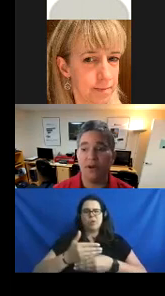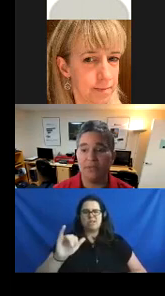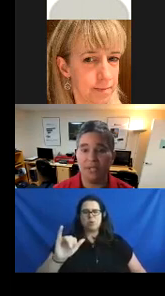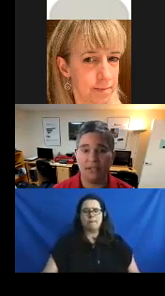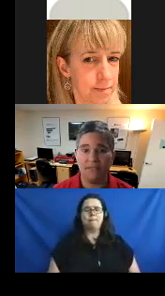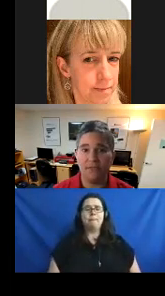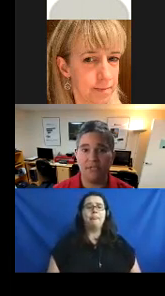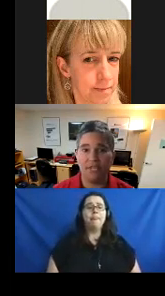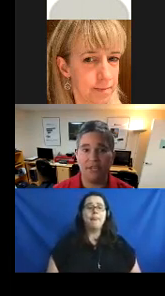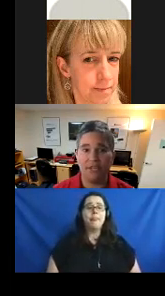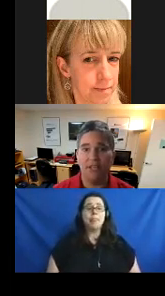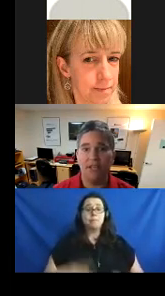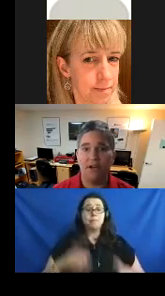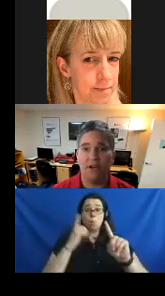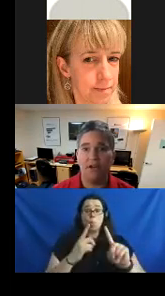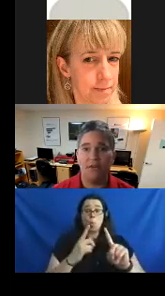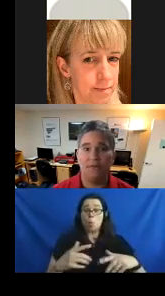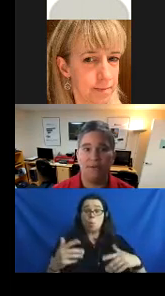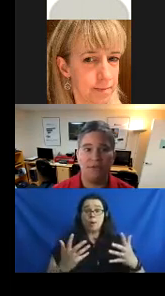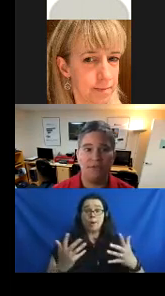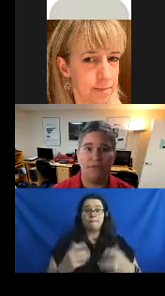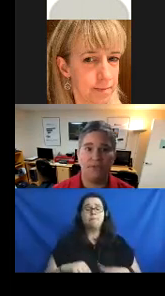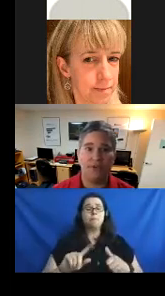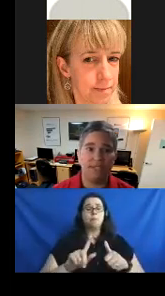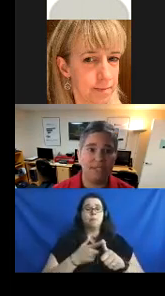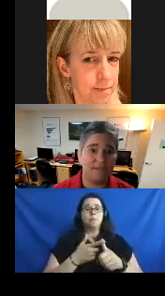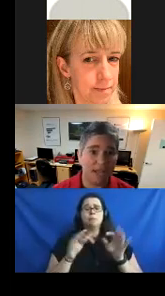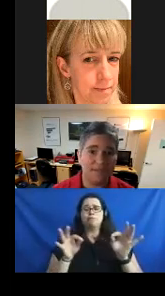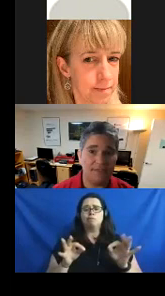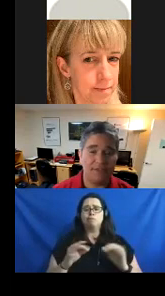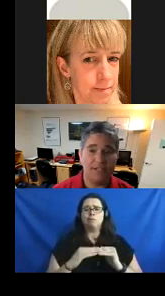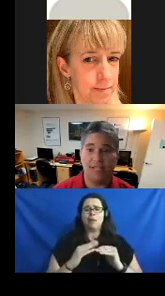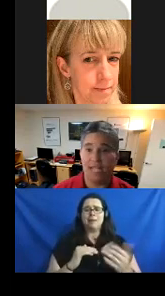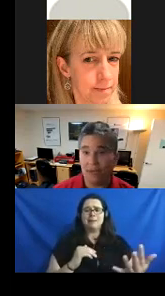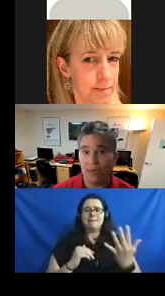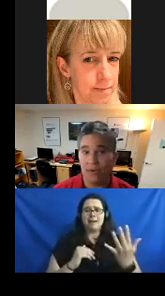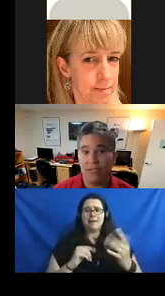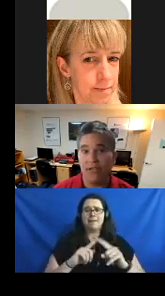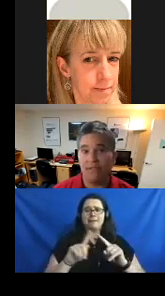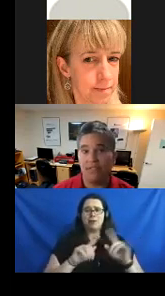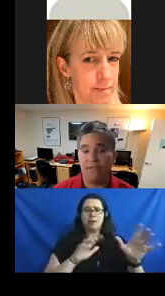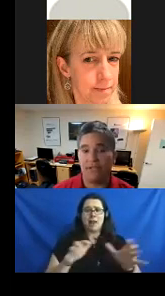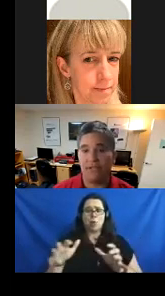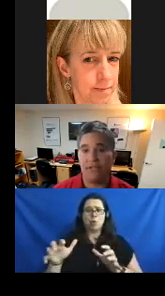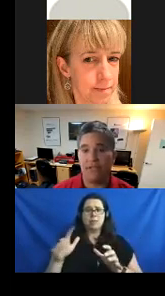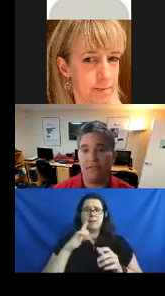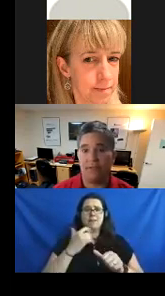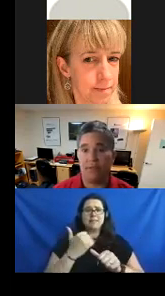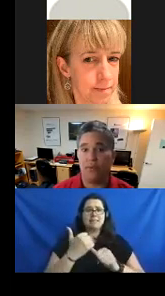OUR OBJECTIVES FOR TODAY ARE, FIRST, TO DESCRIBE AT LEAST FIVE DIFFERENT CATEGORIES OF ACTIVITY FOR PEOPLE WHO ARE